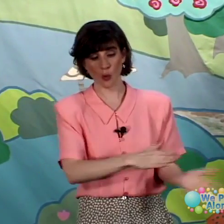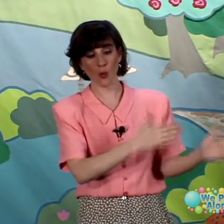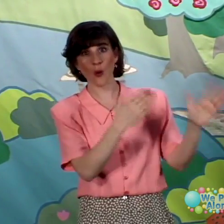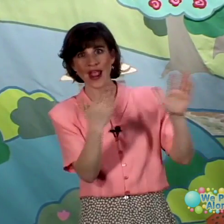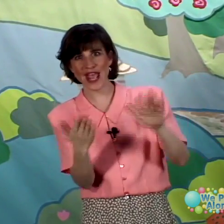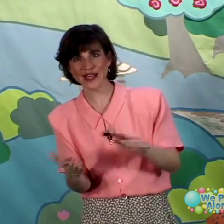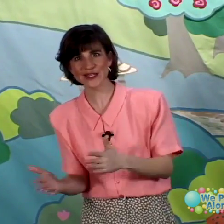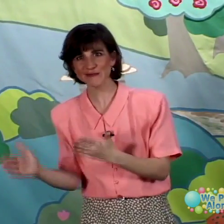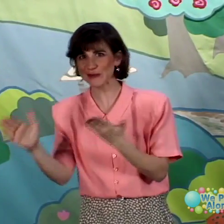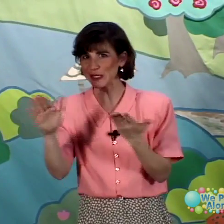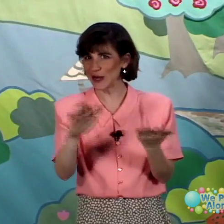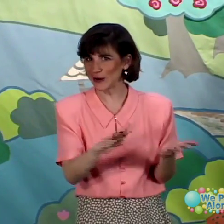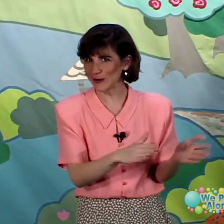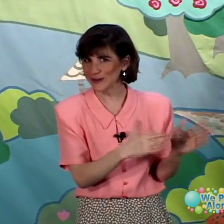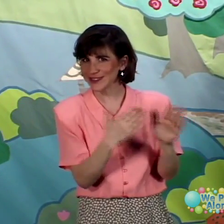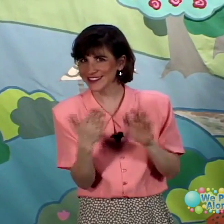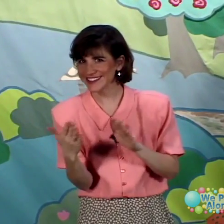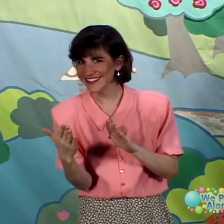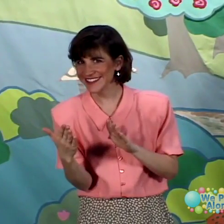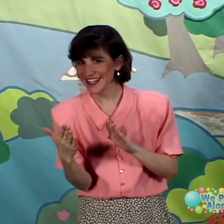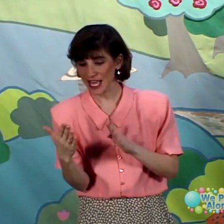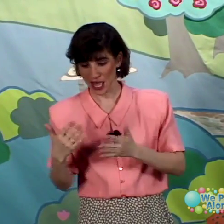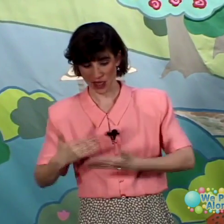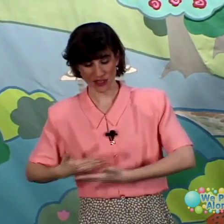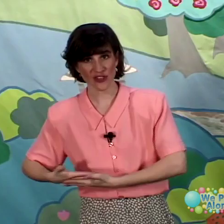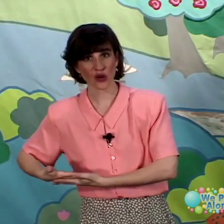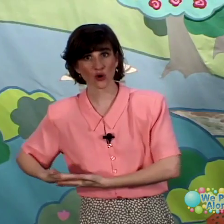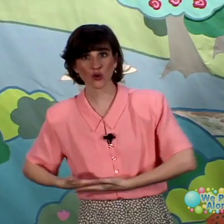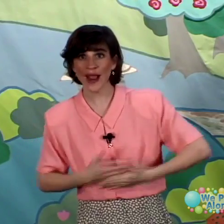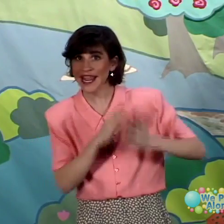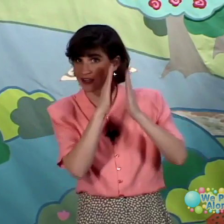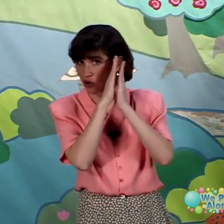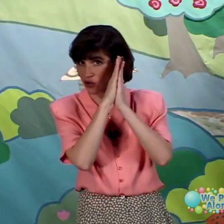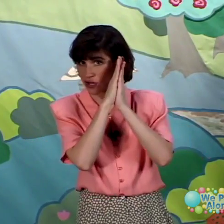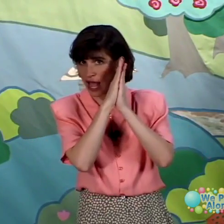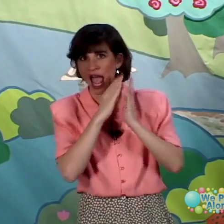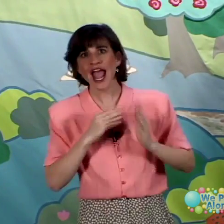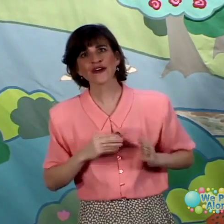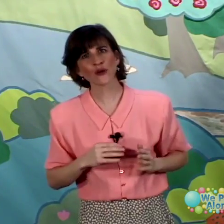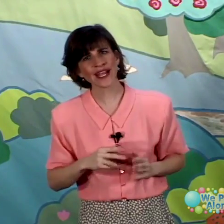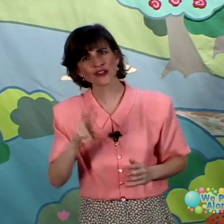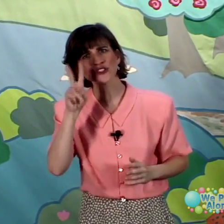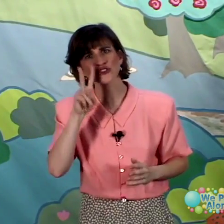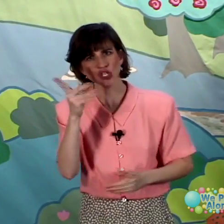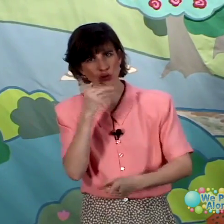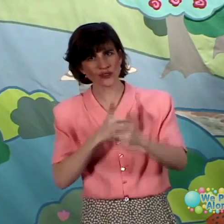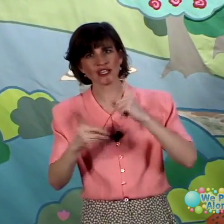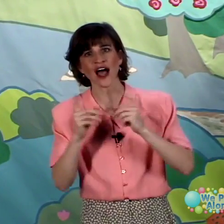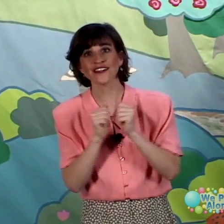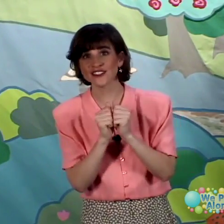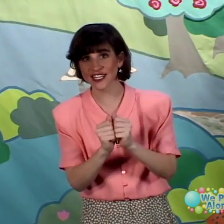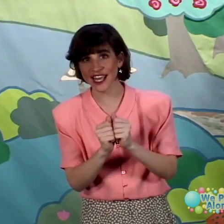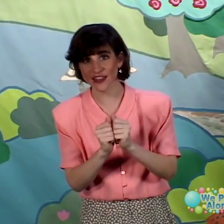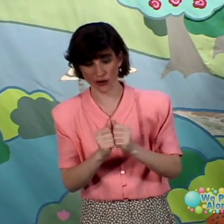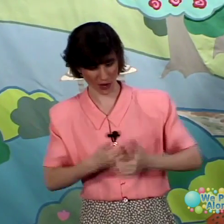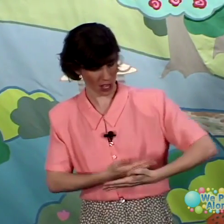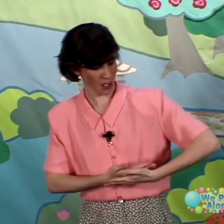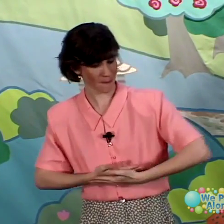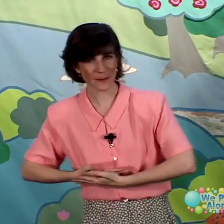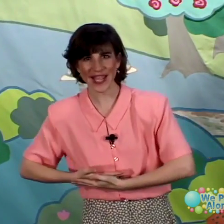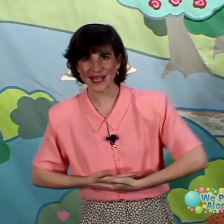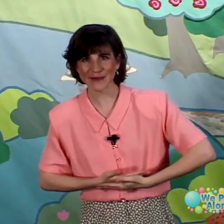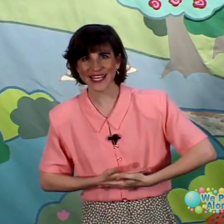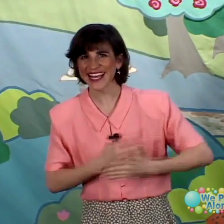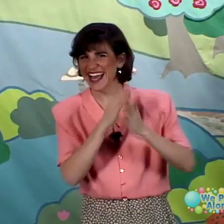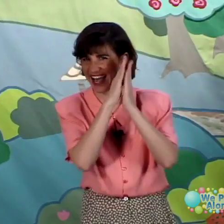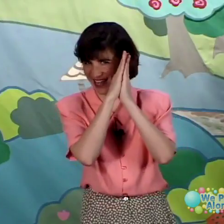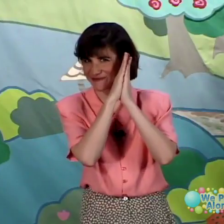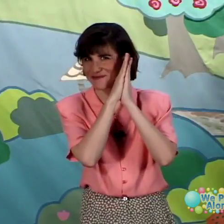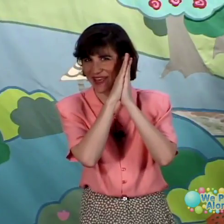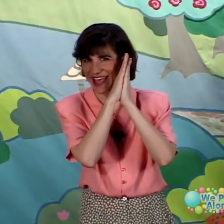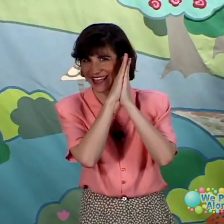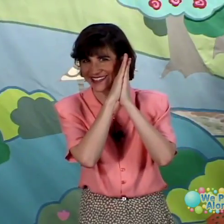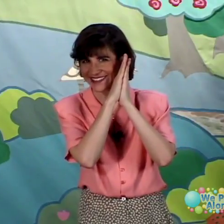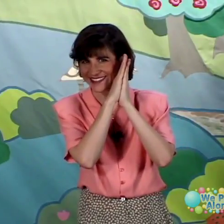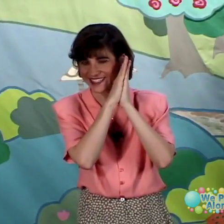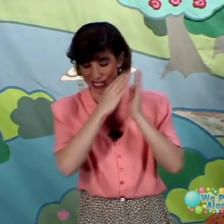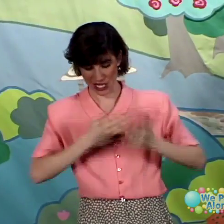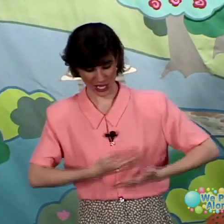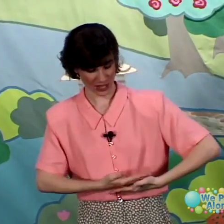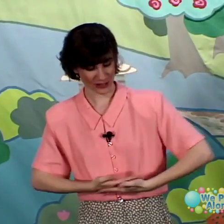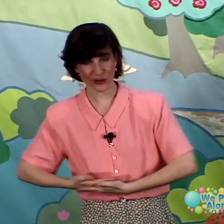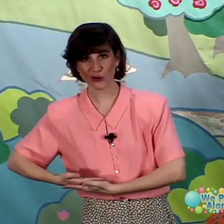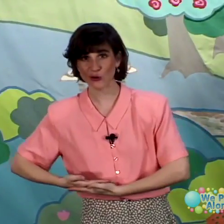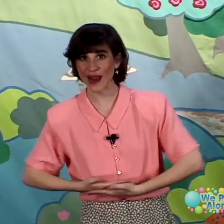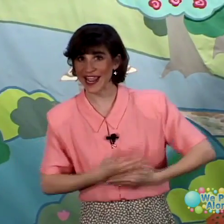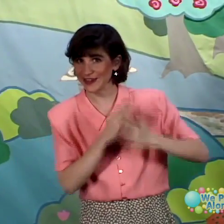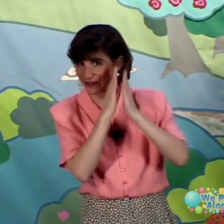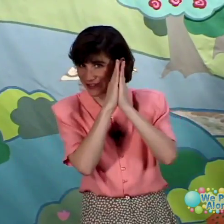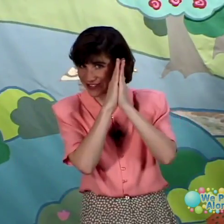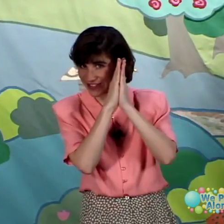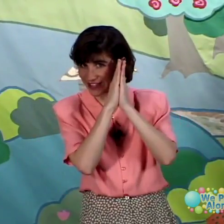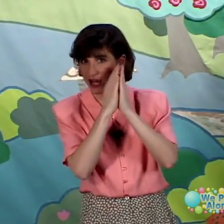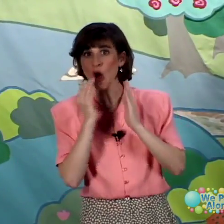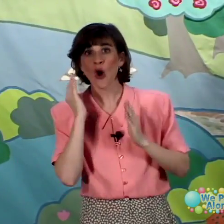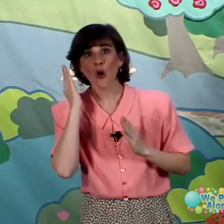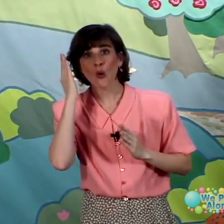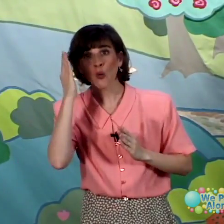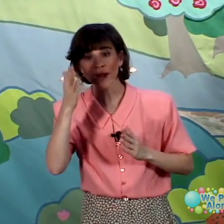blows the cradle and cradle is two signs together baby and bed the cradle will